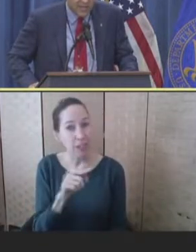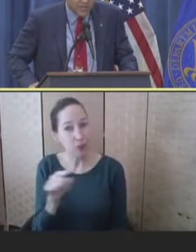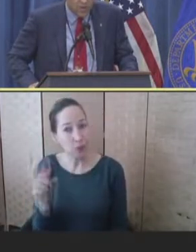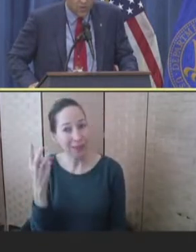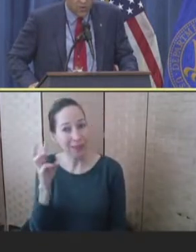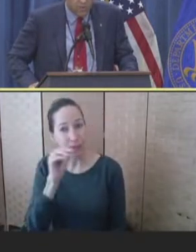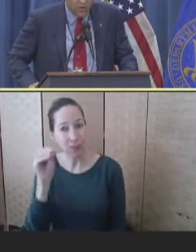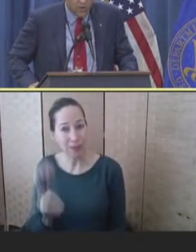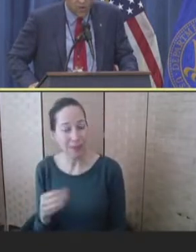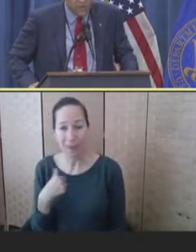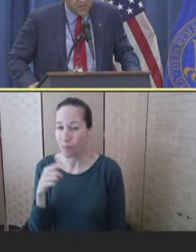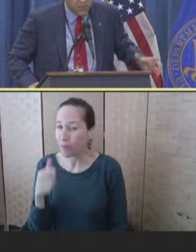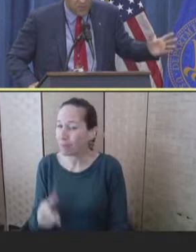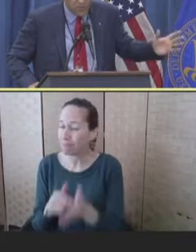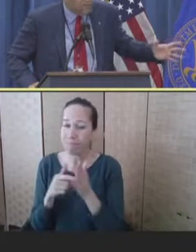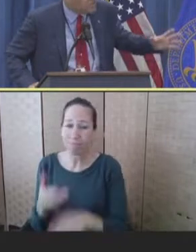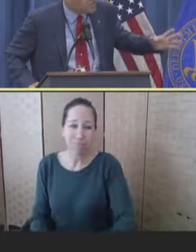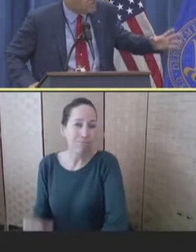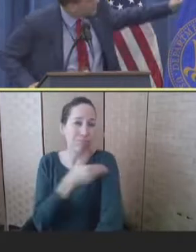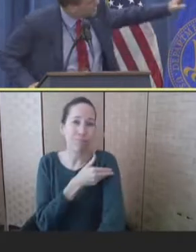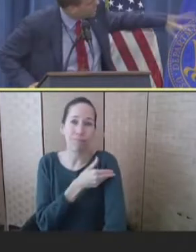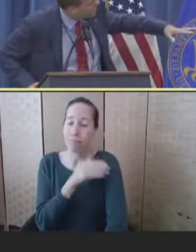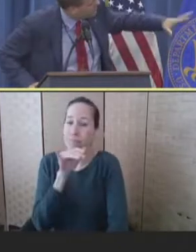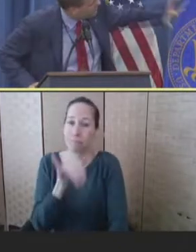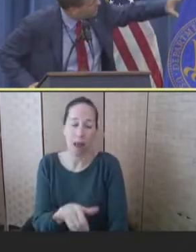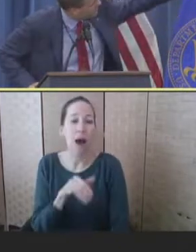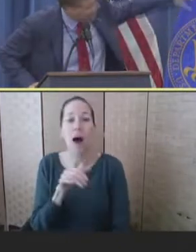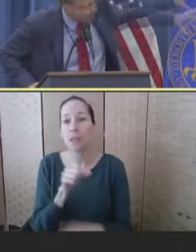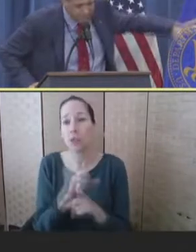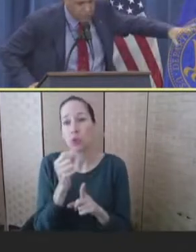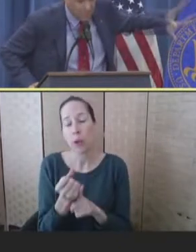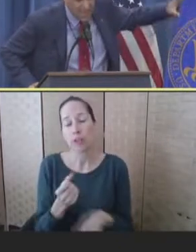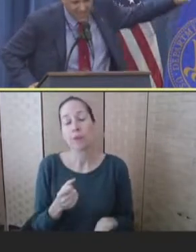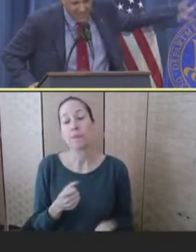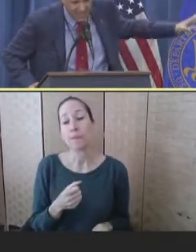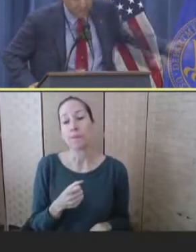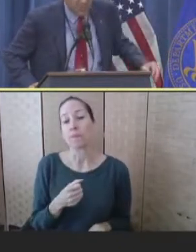And so, all of this work that we've been doing, which is sort of very dramatically summarized